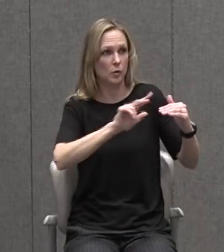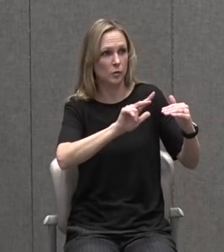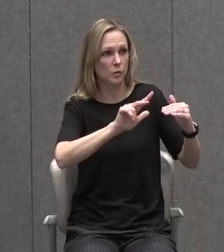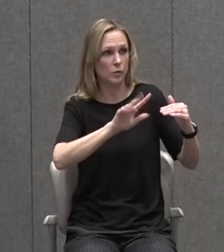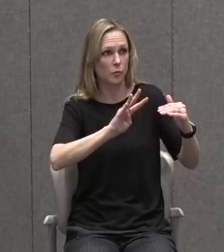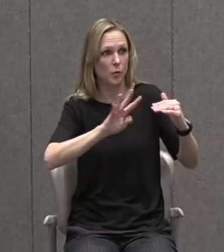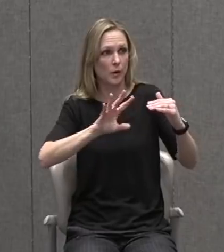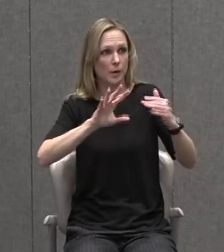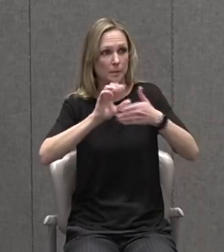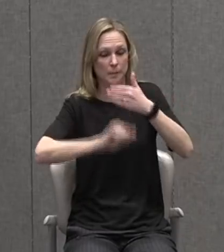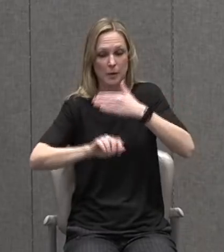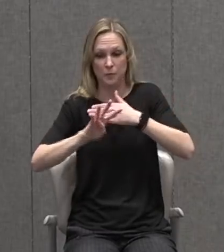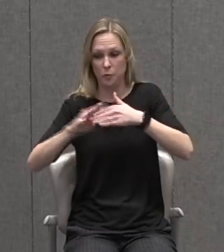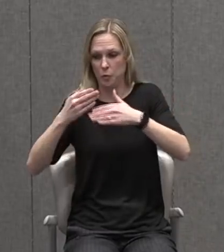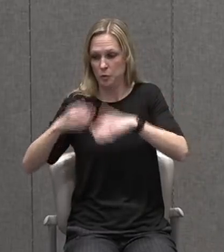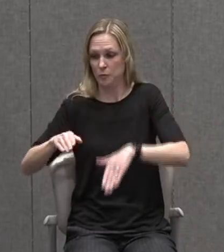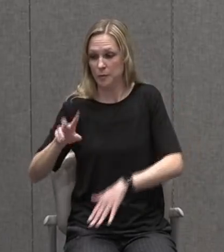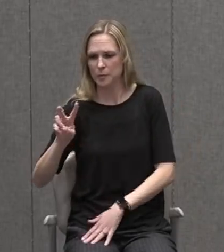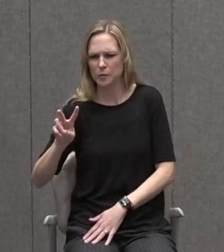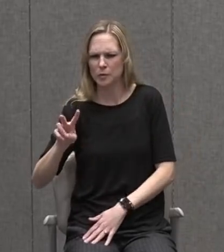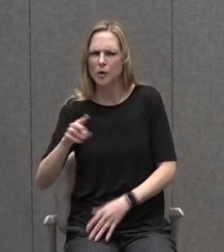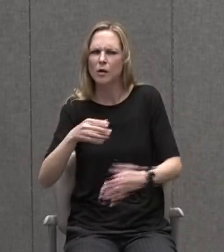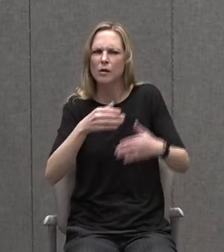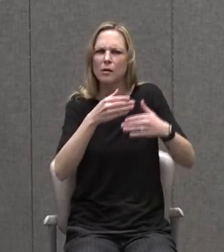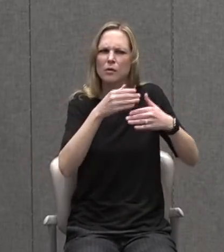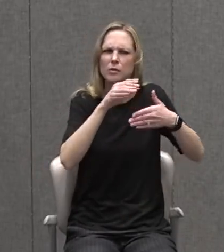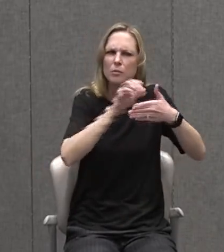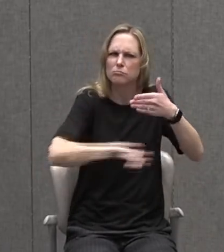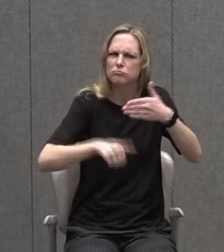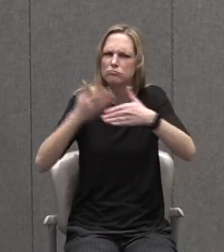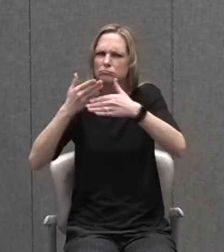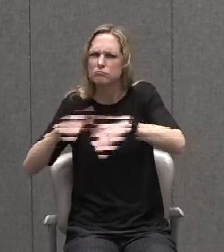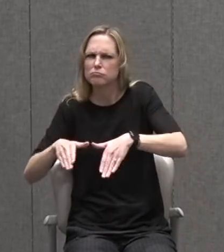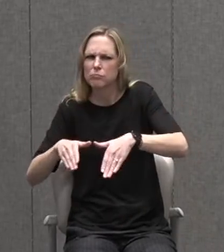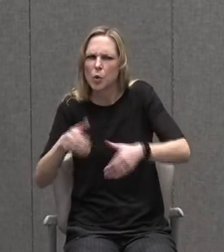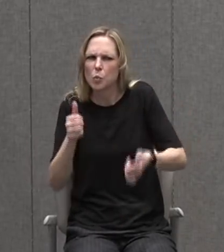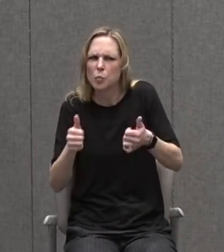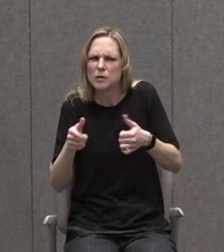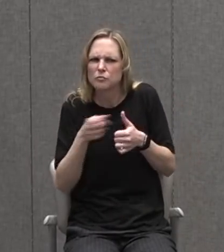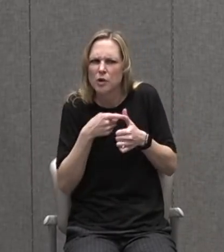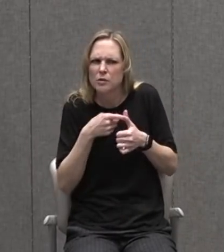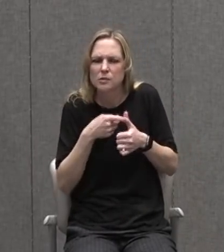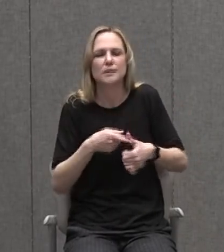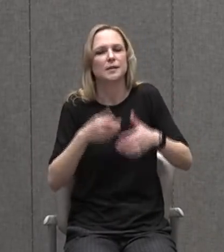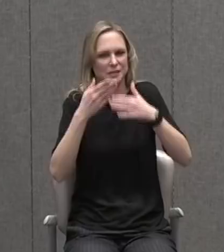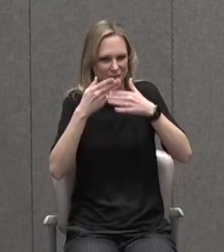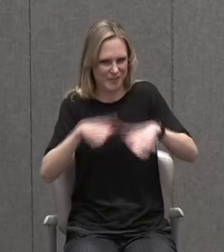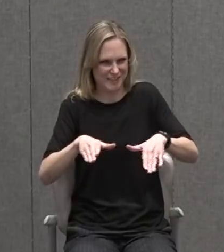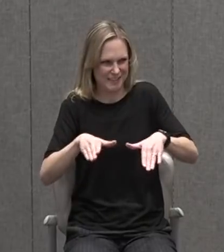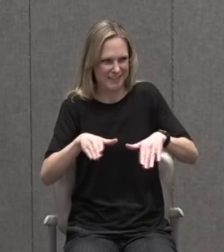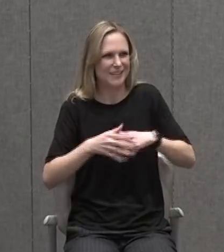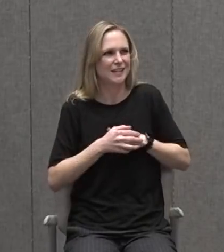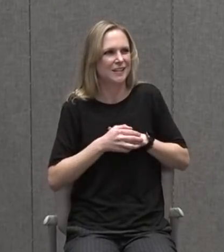so what do I do first, the subtraction or the division? Right, the division. So what's four divided by two?